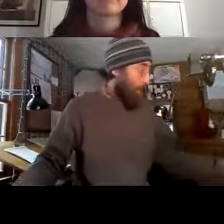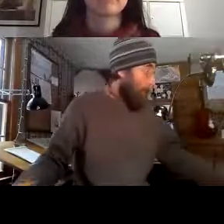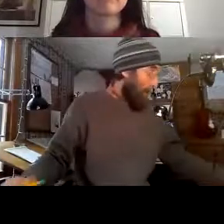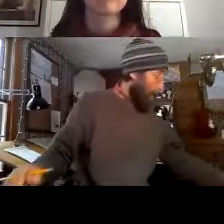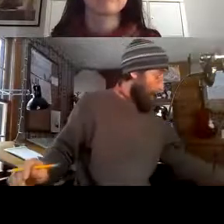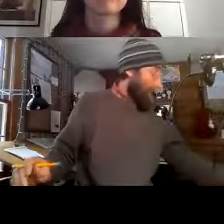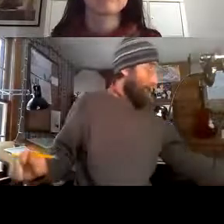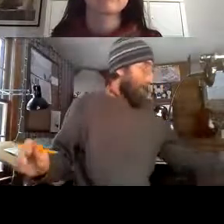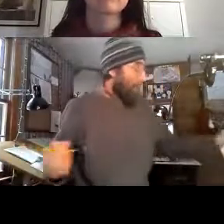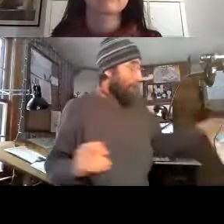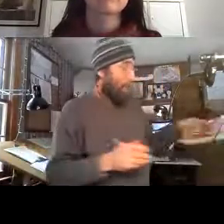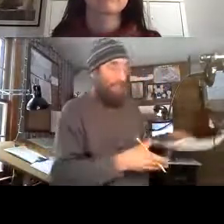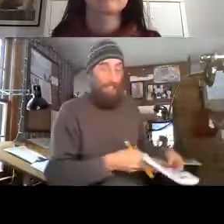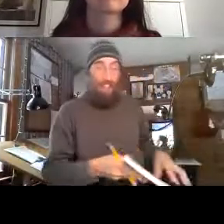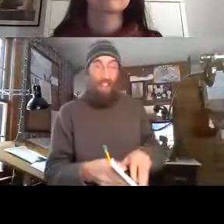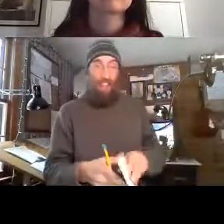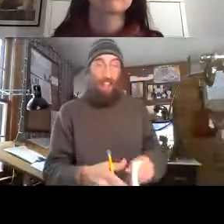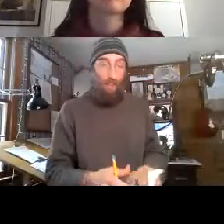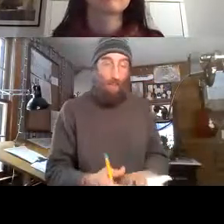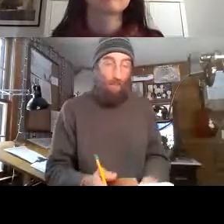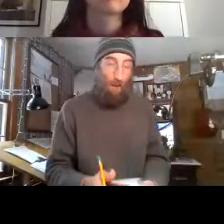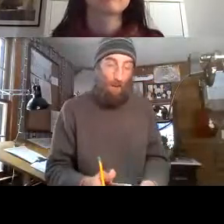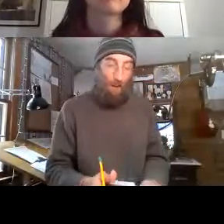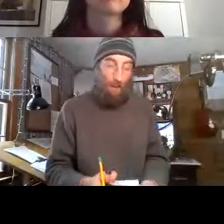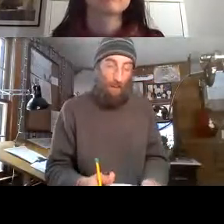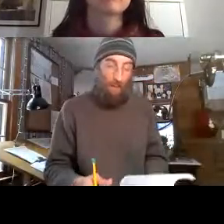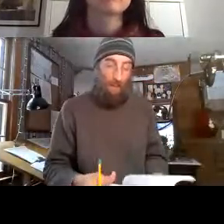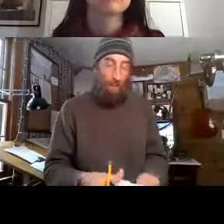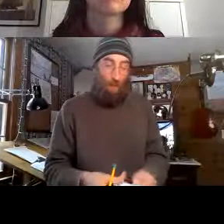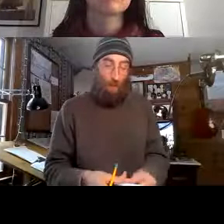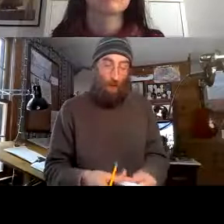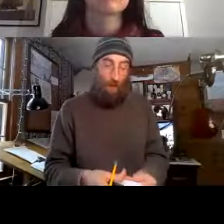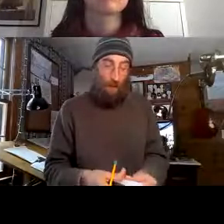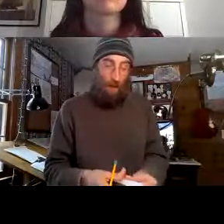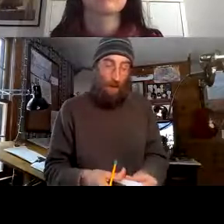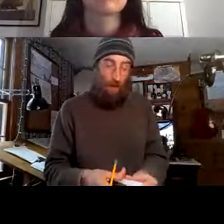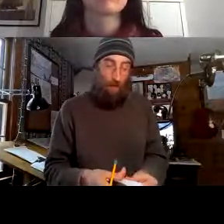know what? It was, it was a scene in that 24-hour comic, where the New Hampshire